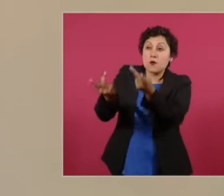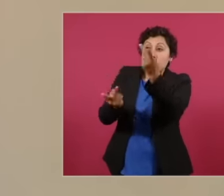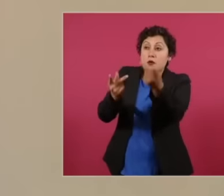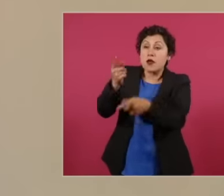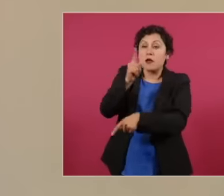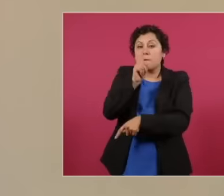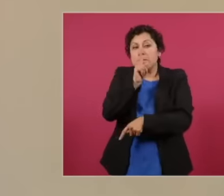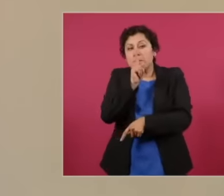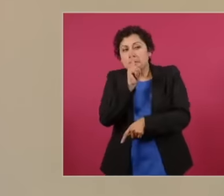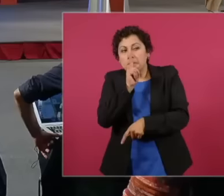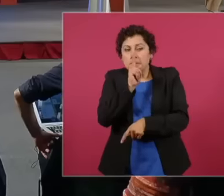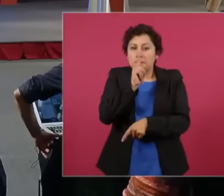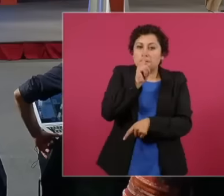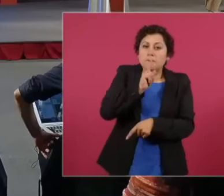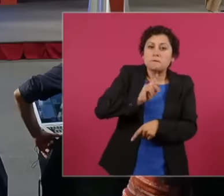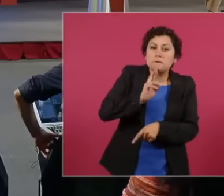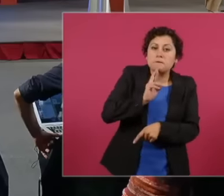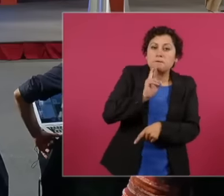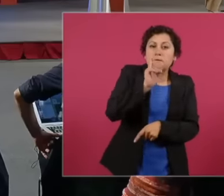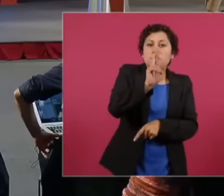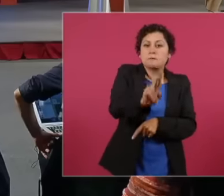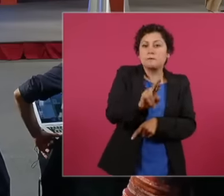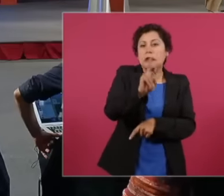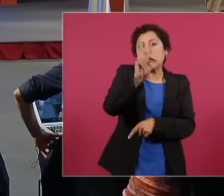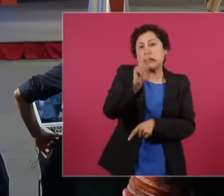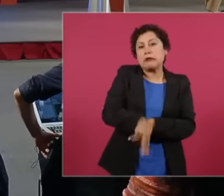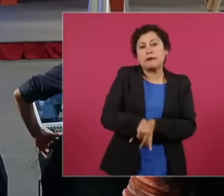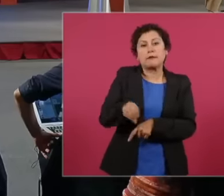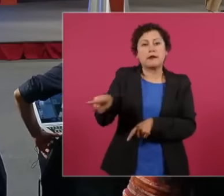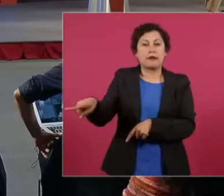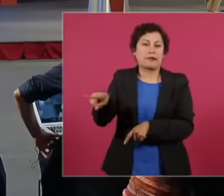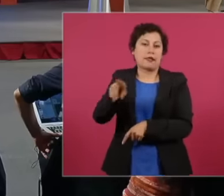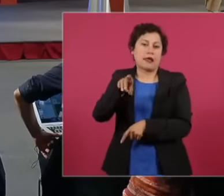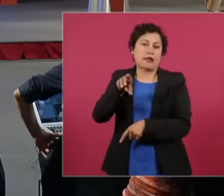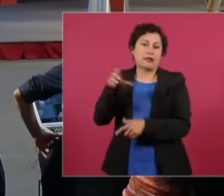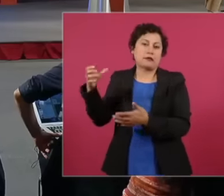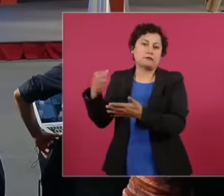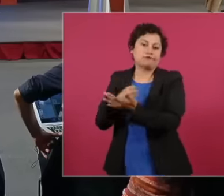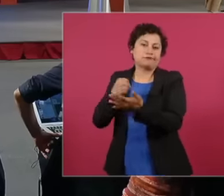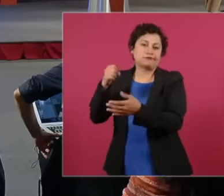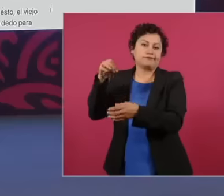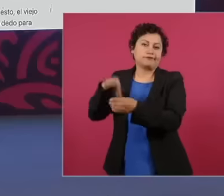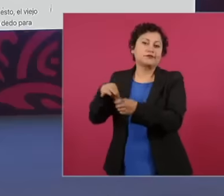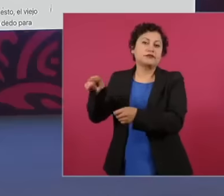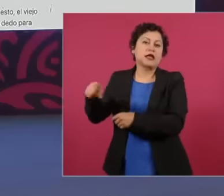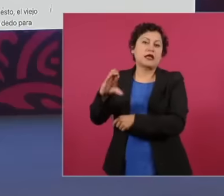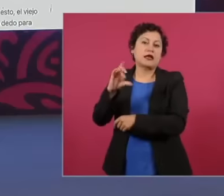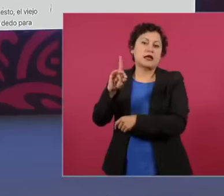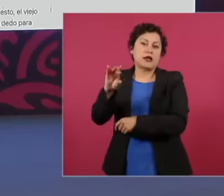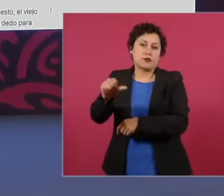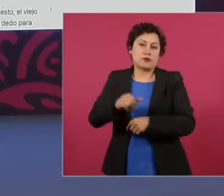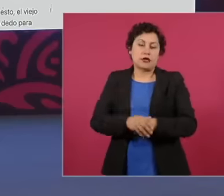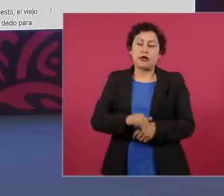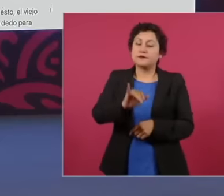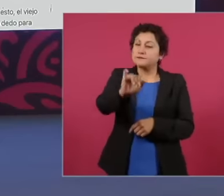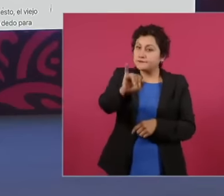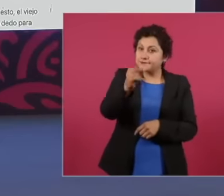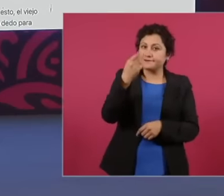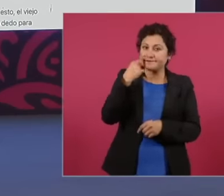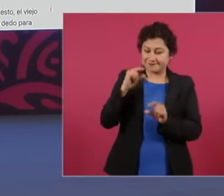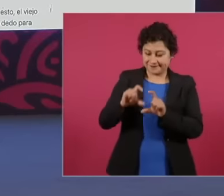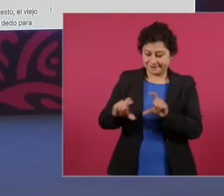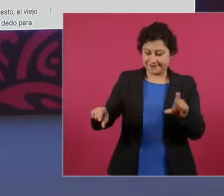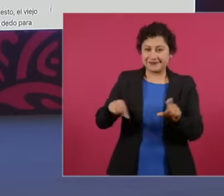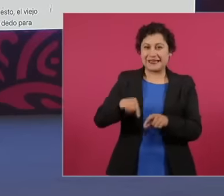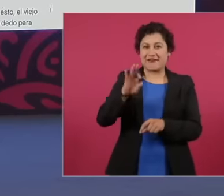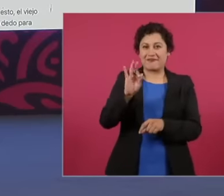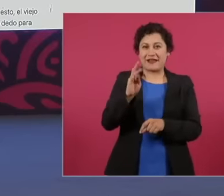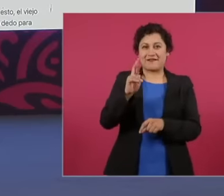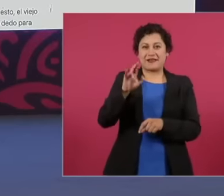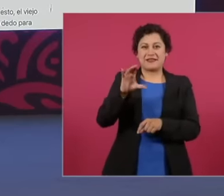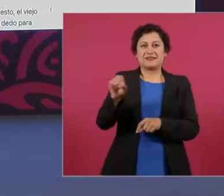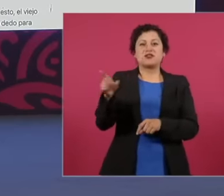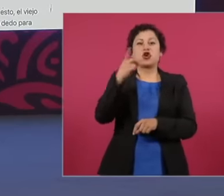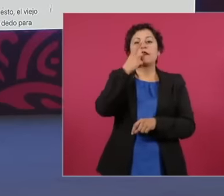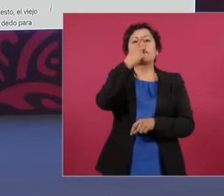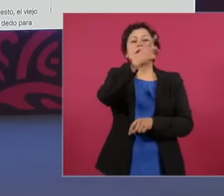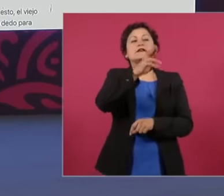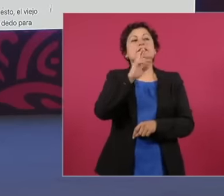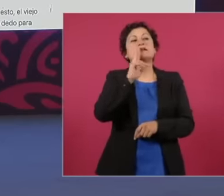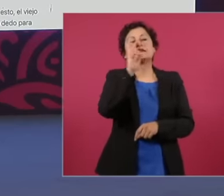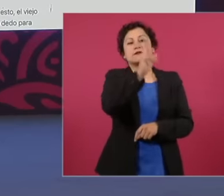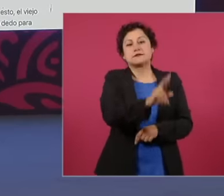official candidate. Yes, here Fabricio says, here are two things to say. first an engineer that